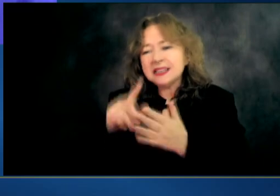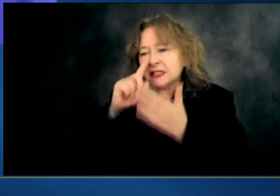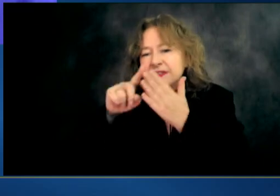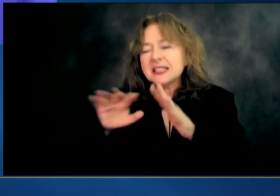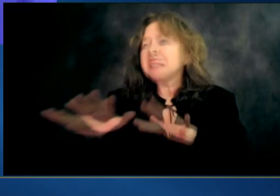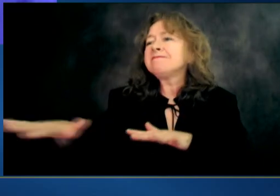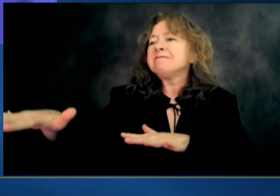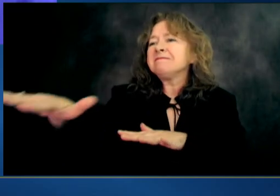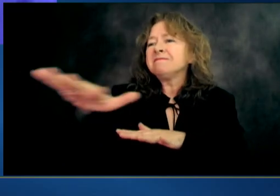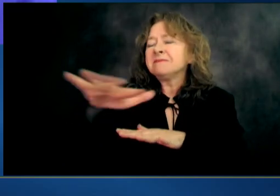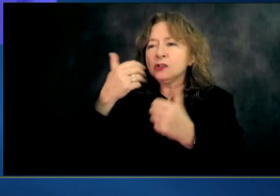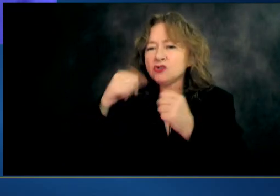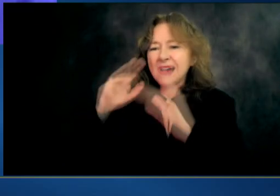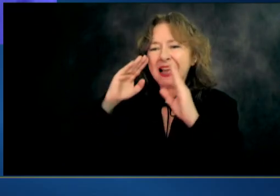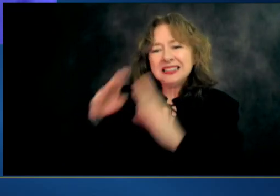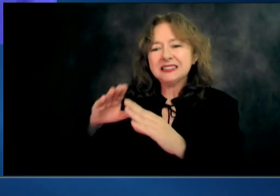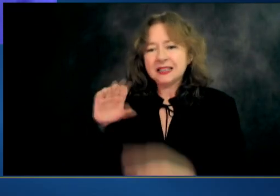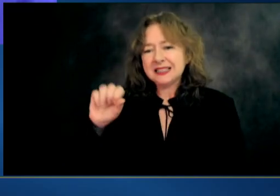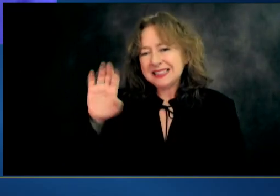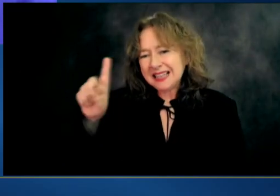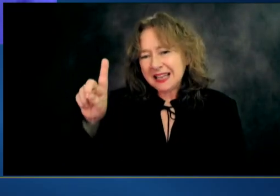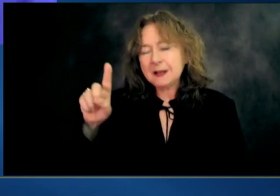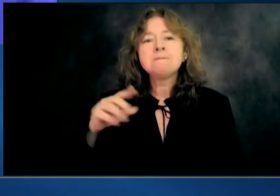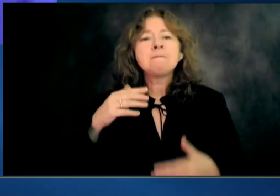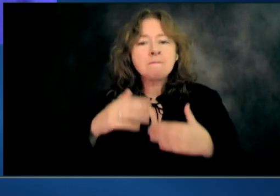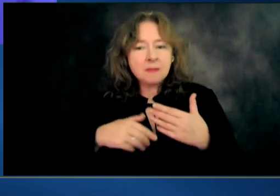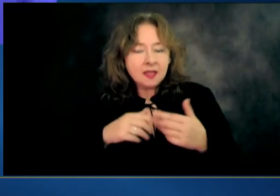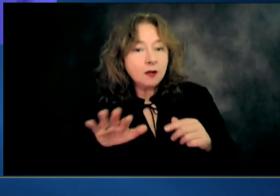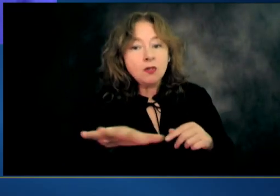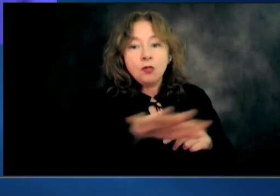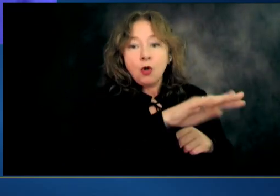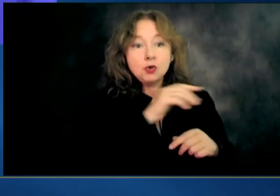then I heard back from the community with lived experience who said, "Well, yeah, it's great.